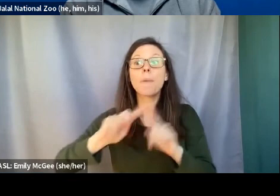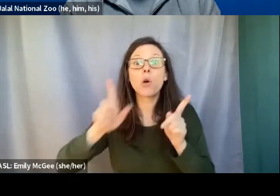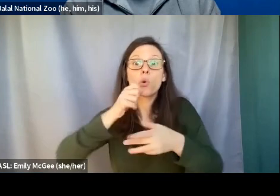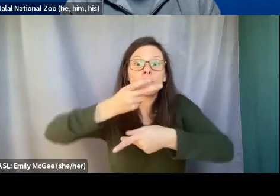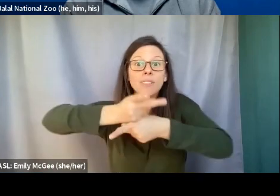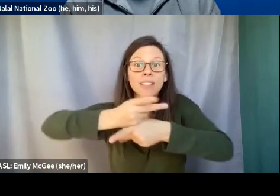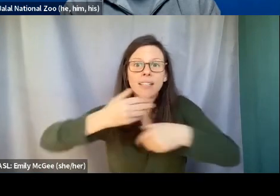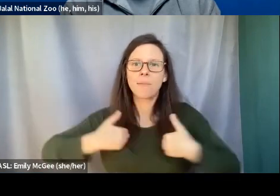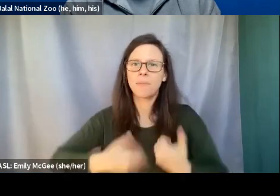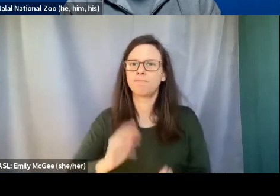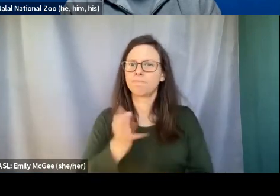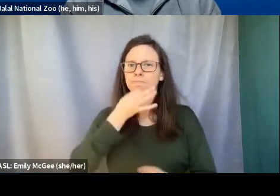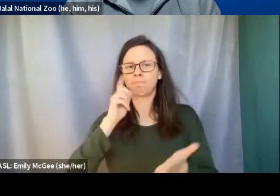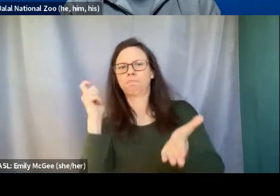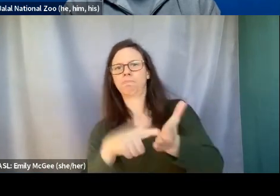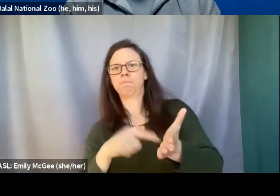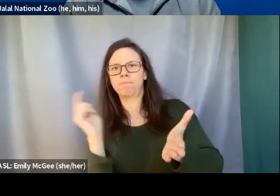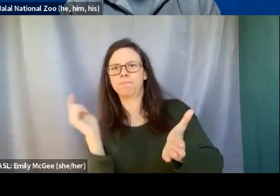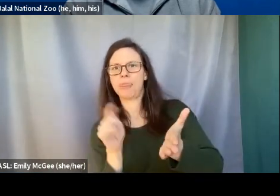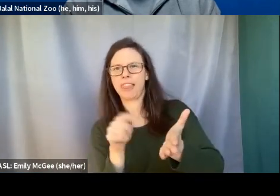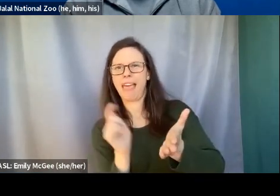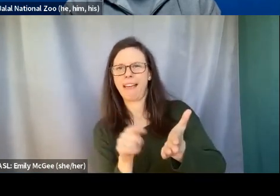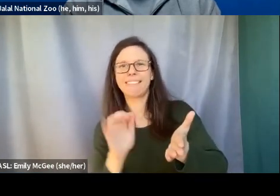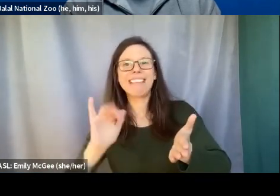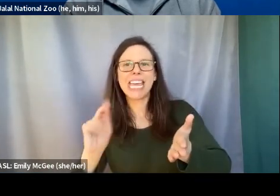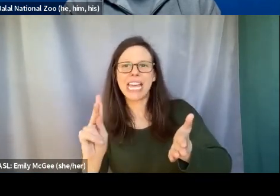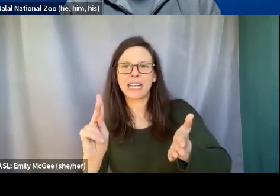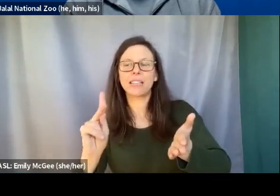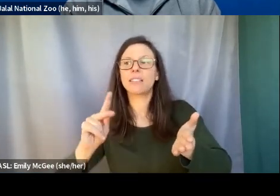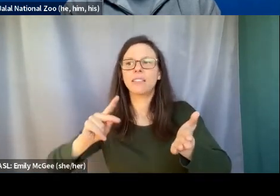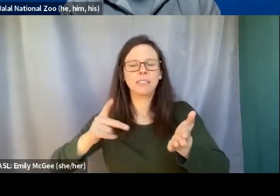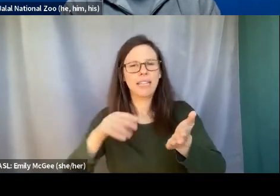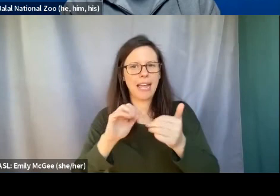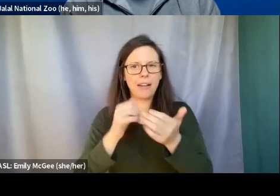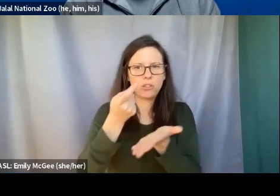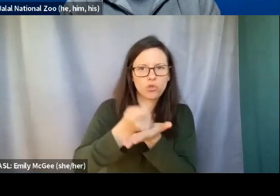identify it in our fish species and then treating it in partnership with our veterinarian staff.